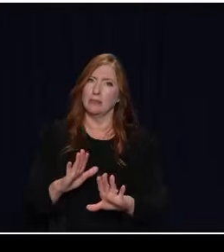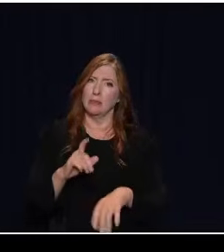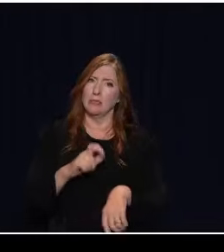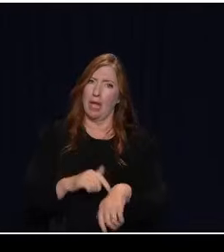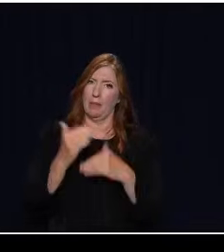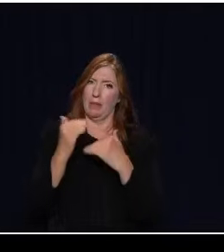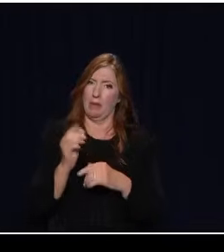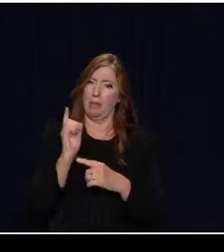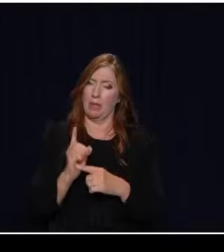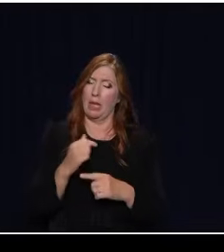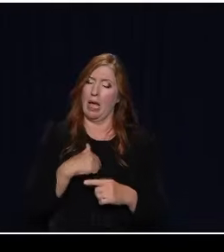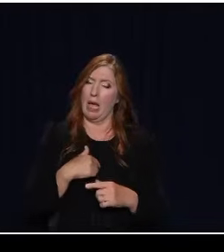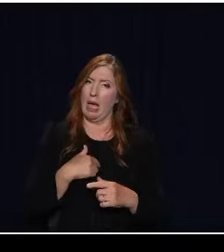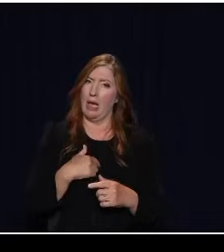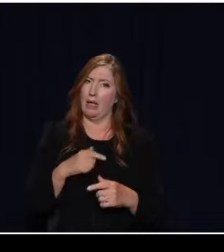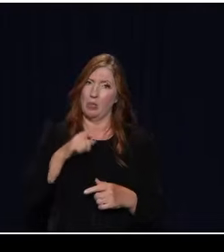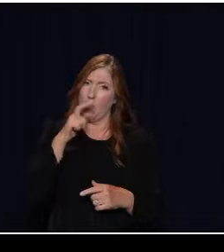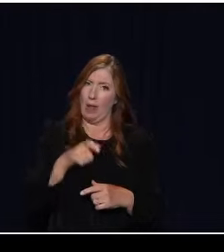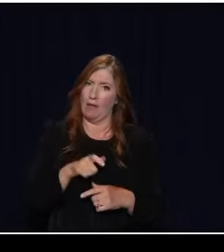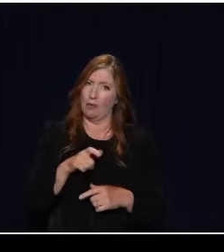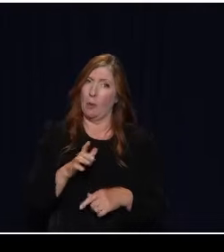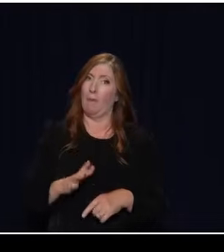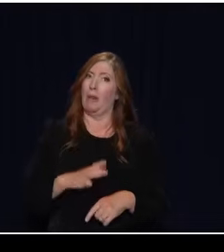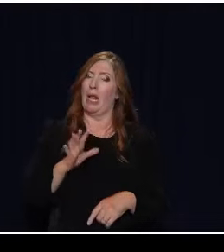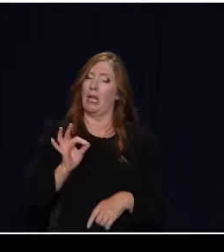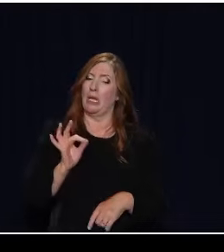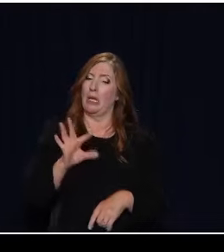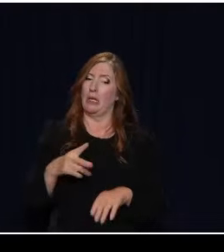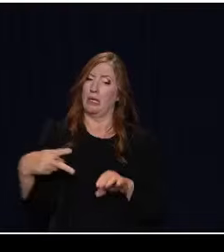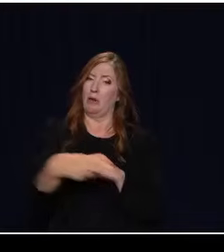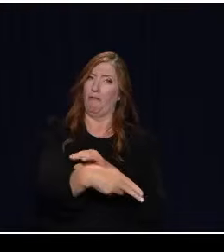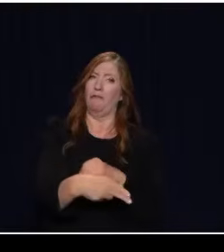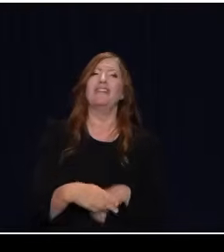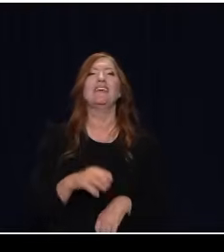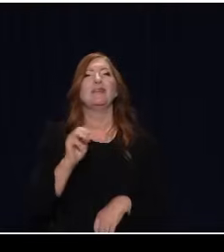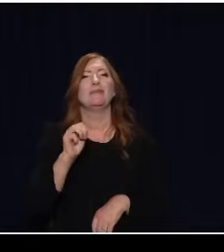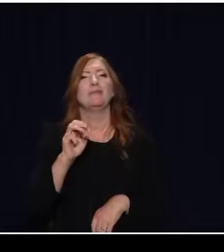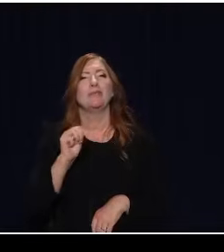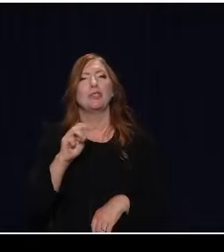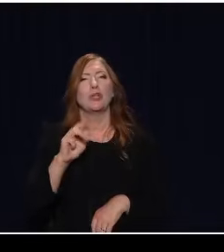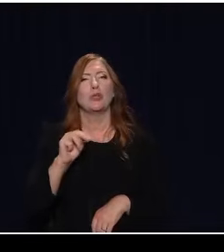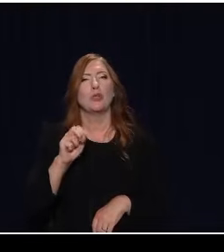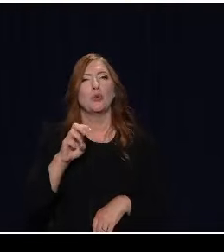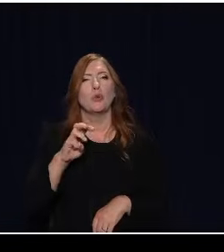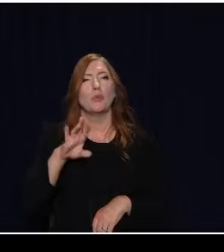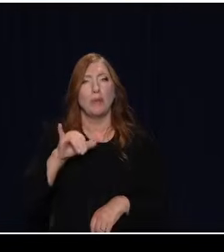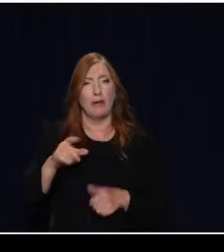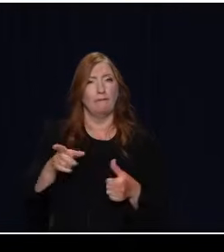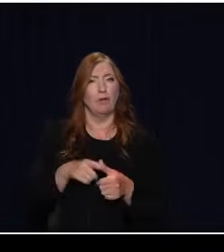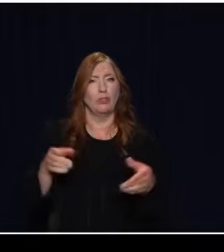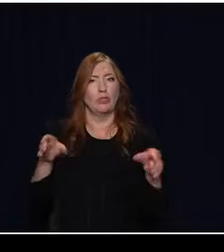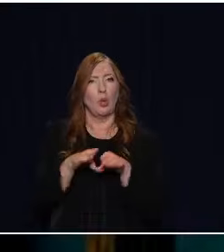FOR HOURS. EACH OF YOU HAVE ONE MINUTE AND PLEASE KEEP ON TIME SO I DON'T